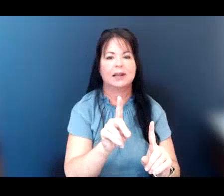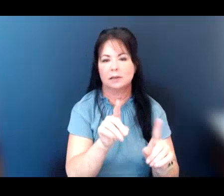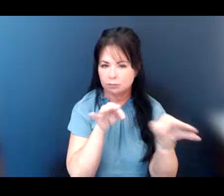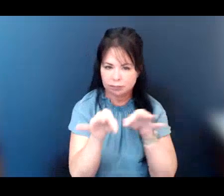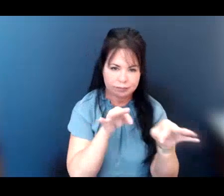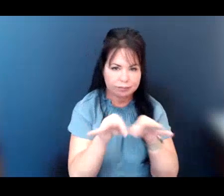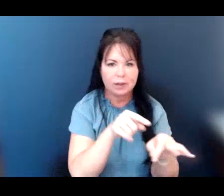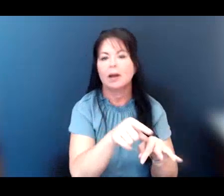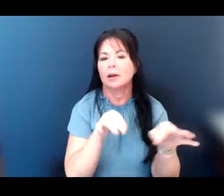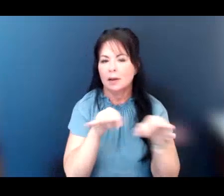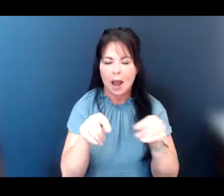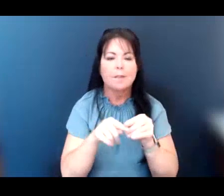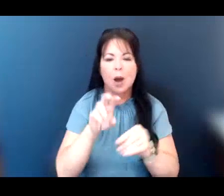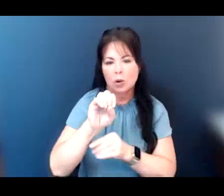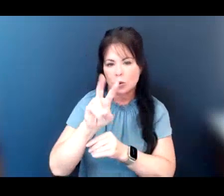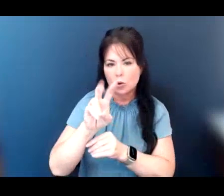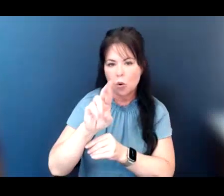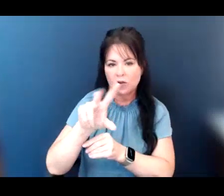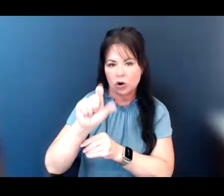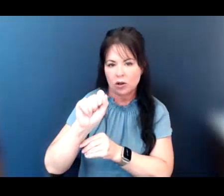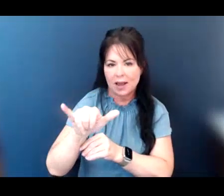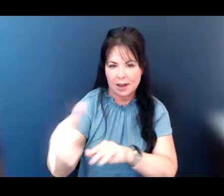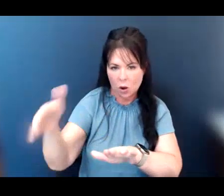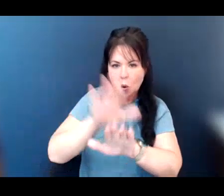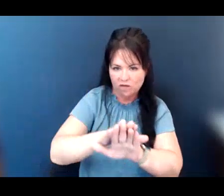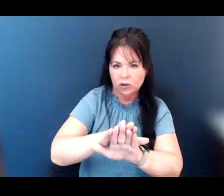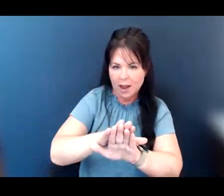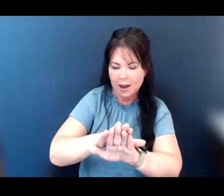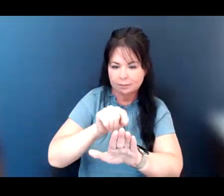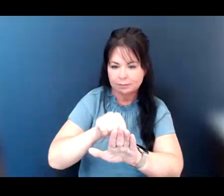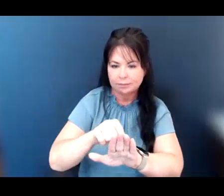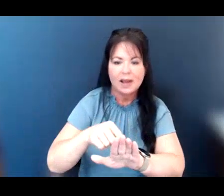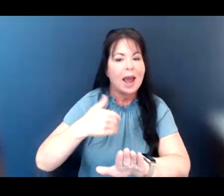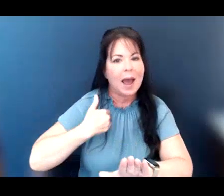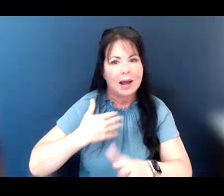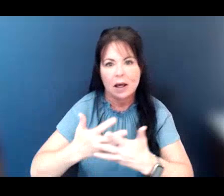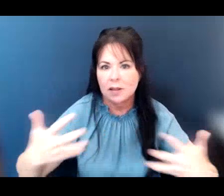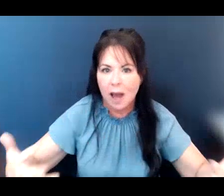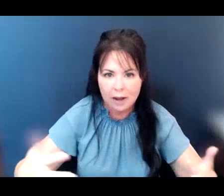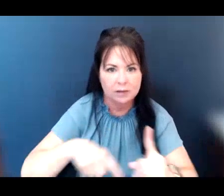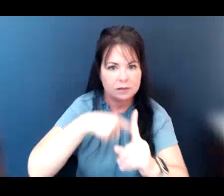actually interact with them. And there were some really great feedback on that. So I'll post the link here. I encourage you to check that out.